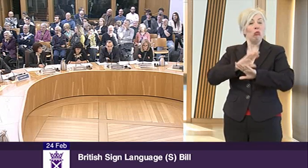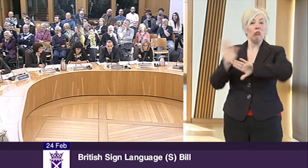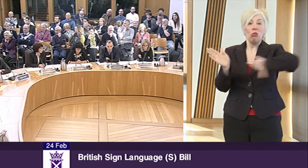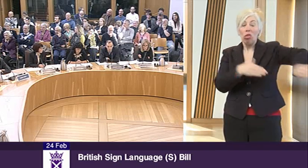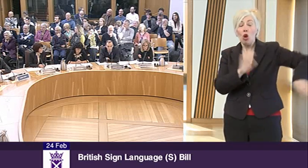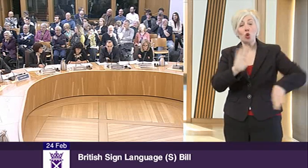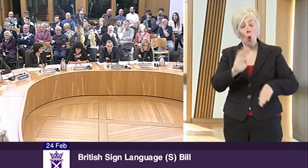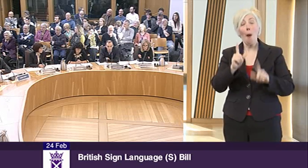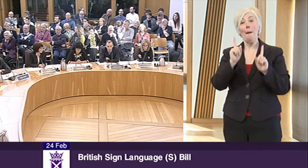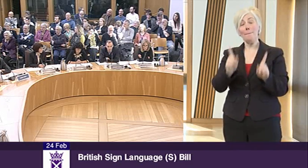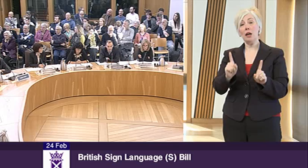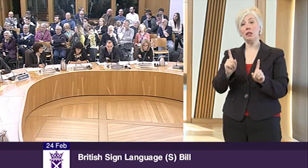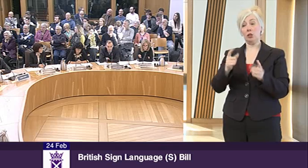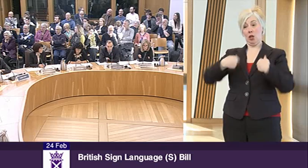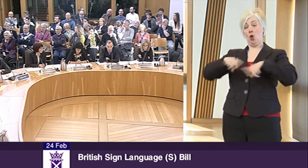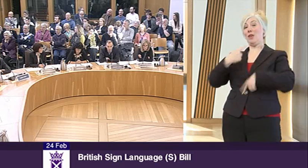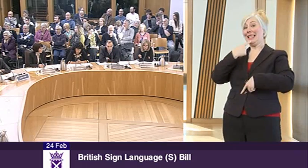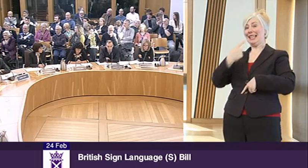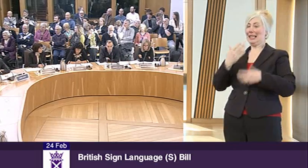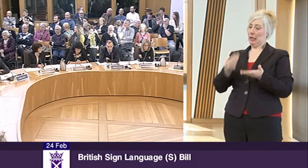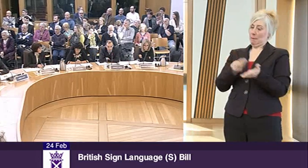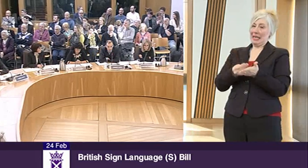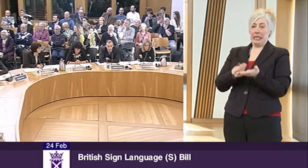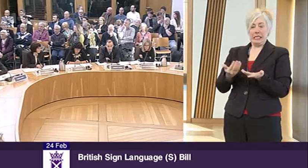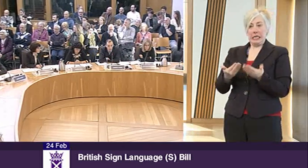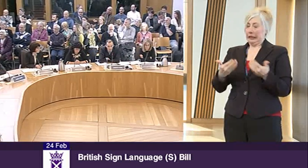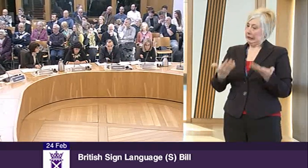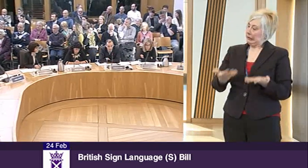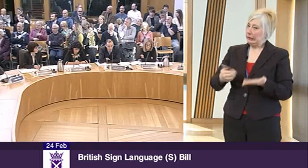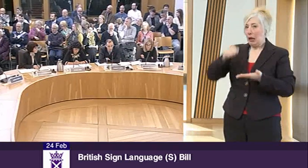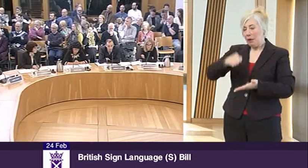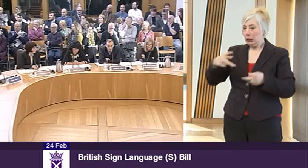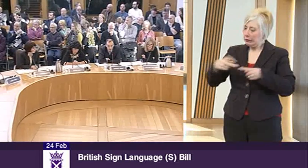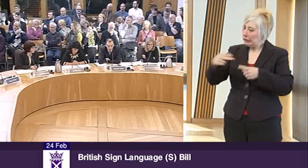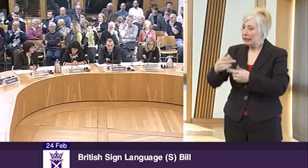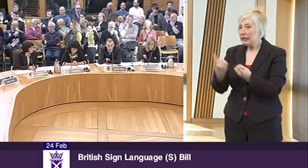aspects. I suppose that all we are saying is that we must, at a time of scarce resources,